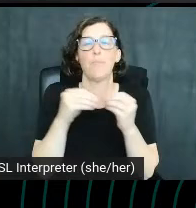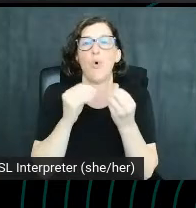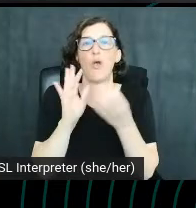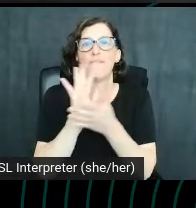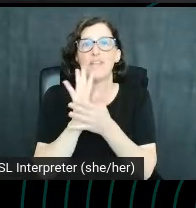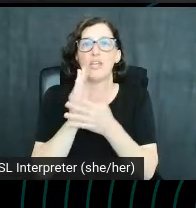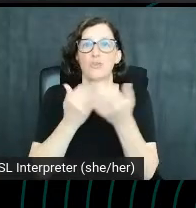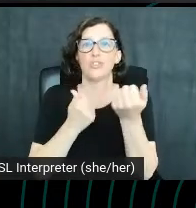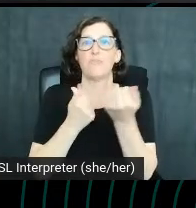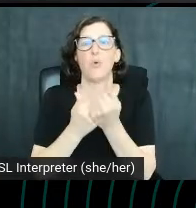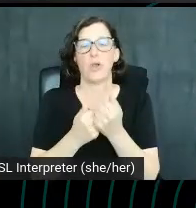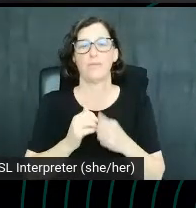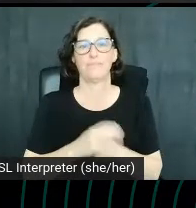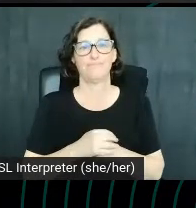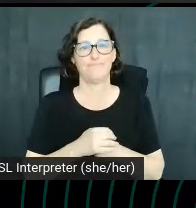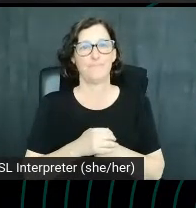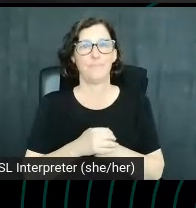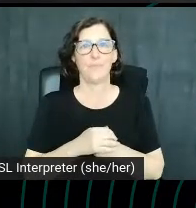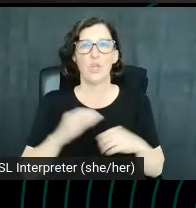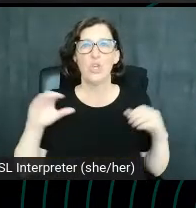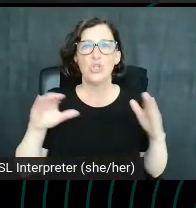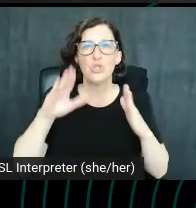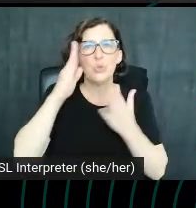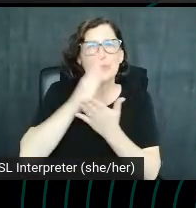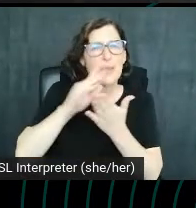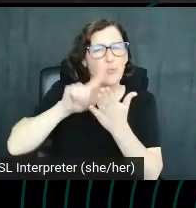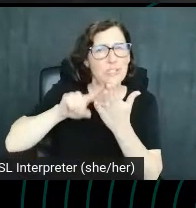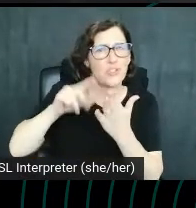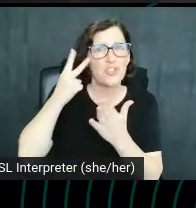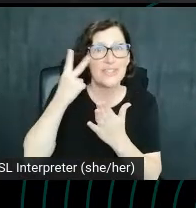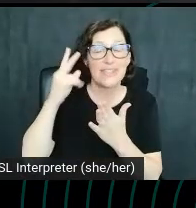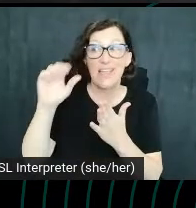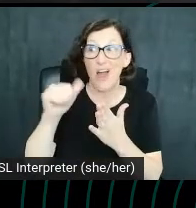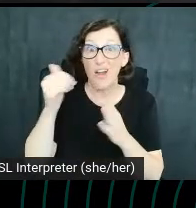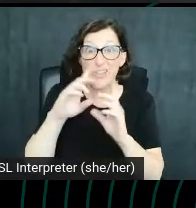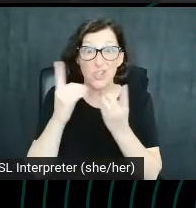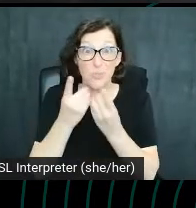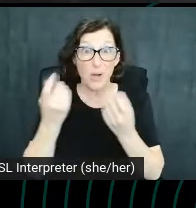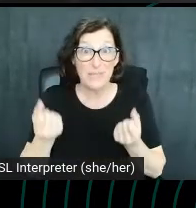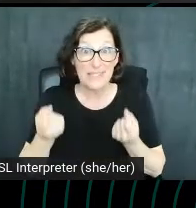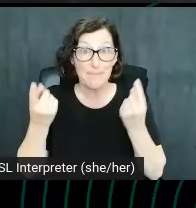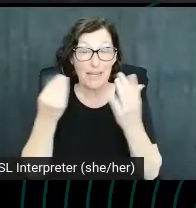Finally, do some digging to see if other departments are spending money on external videographers.